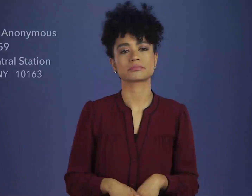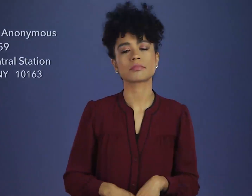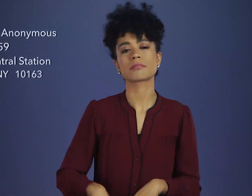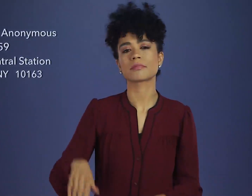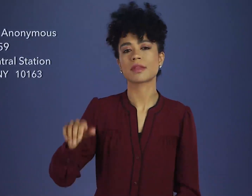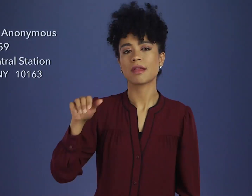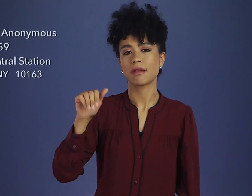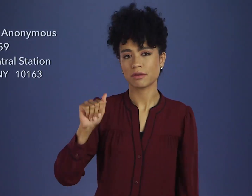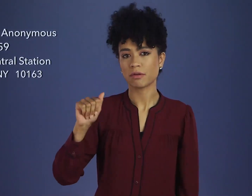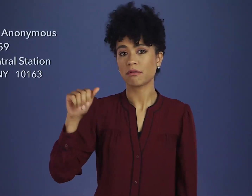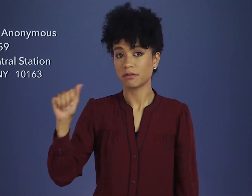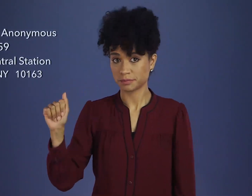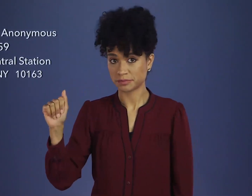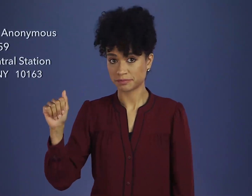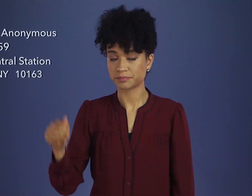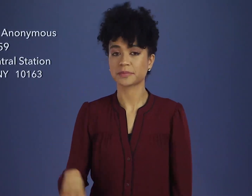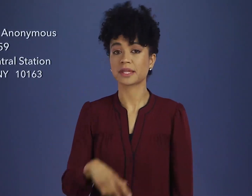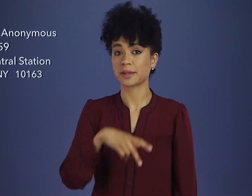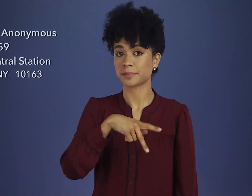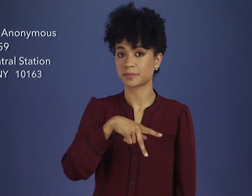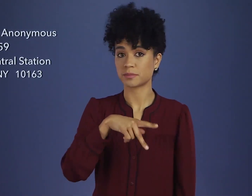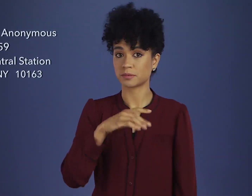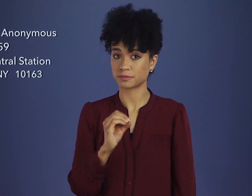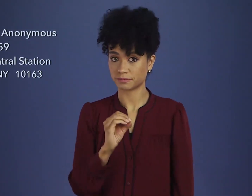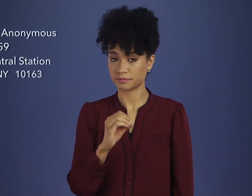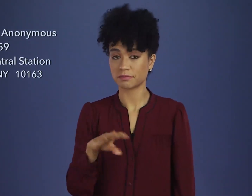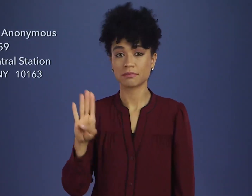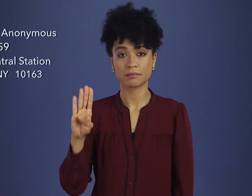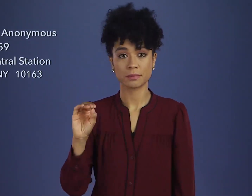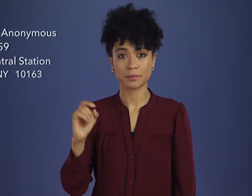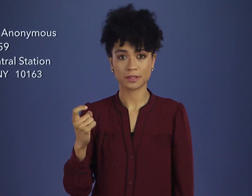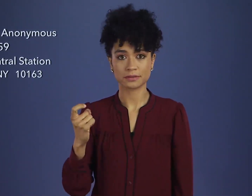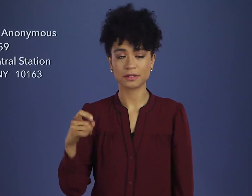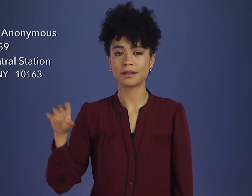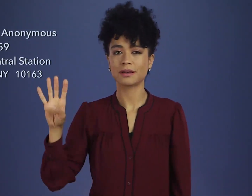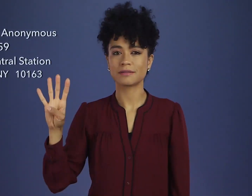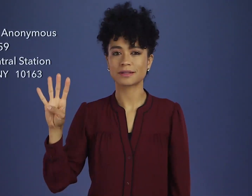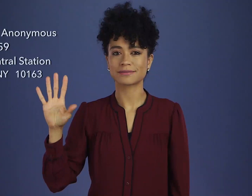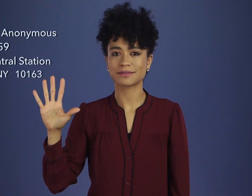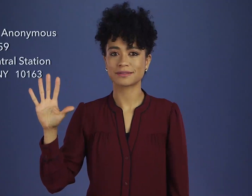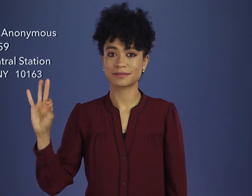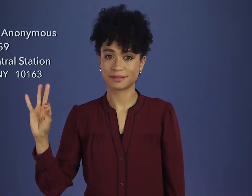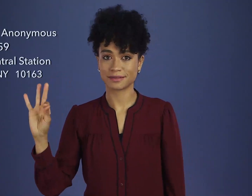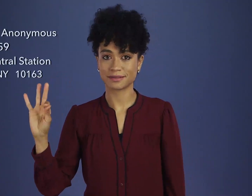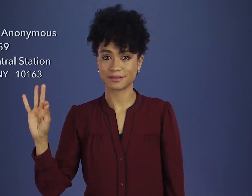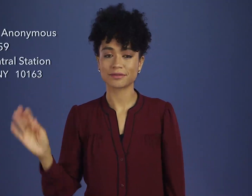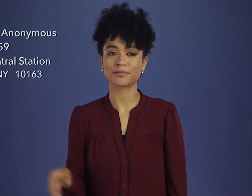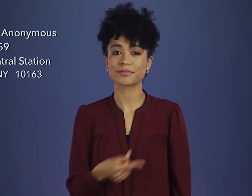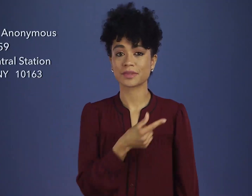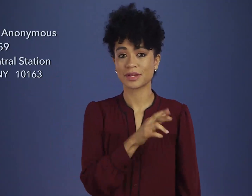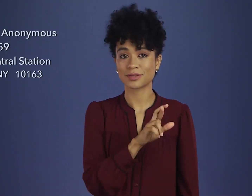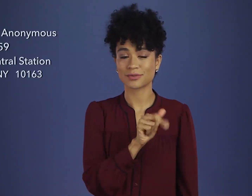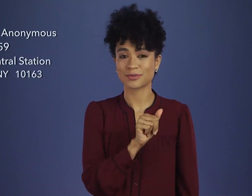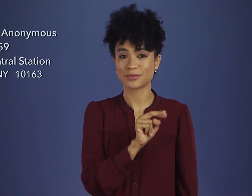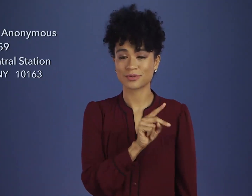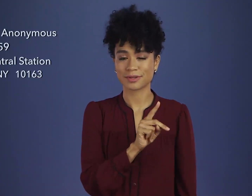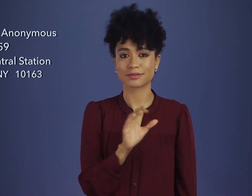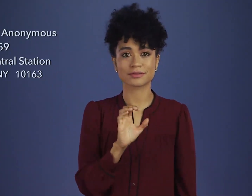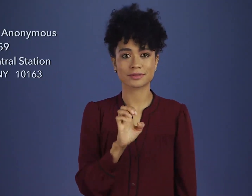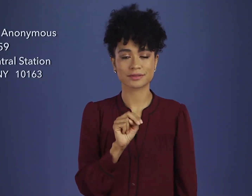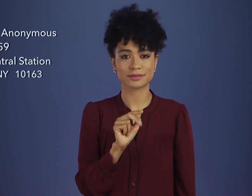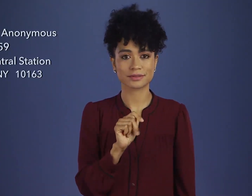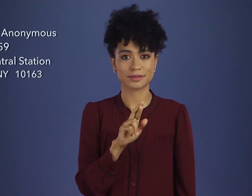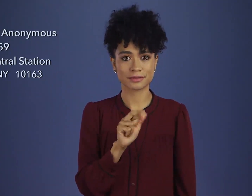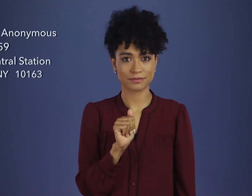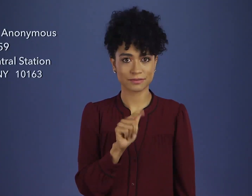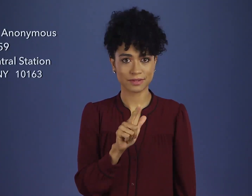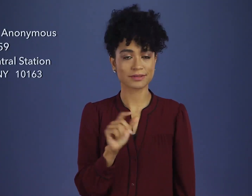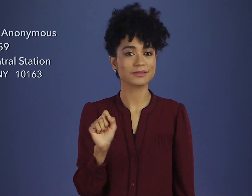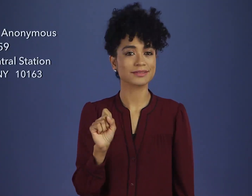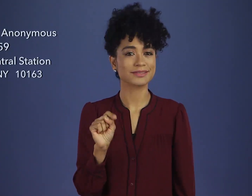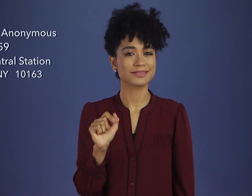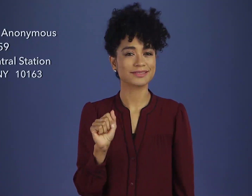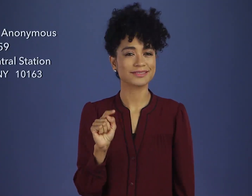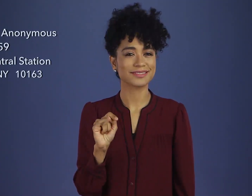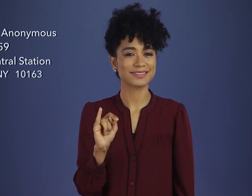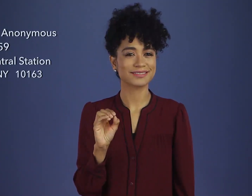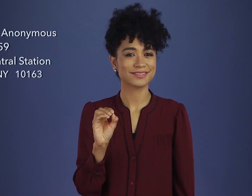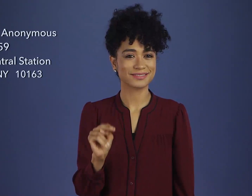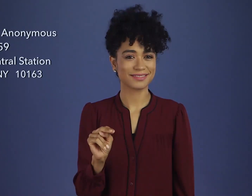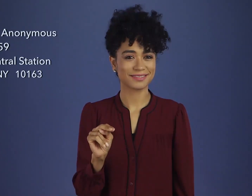Alcoholics Anonymous, P.O. Box 459, Grand Central Station, New York, NY 10163, U.S.A.)